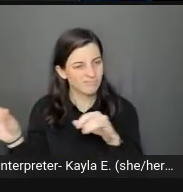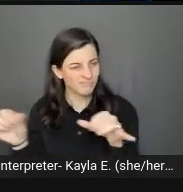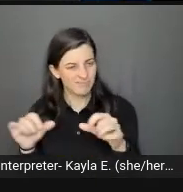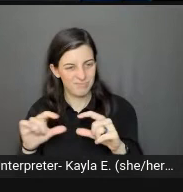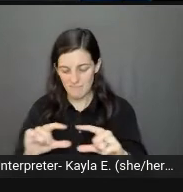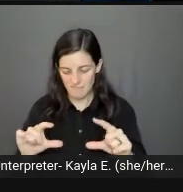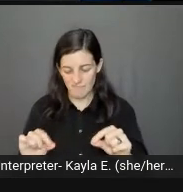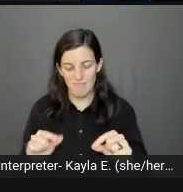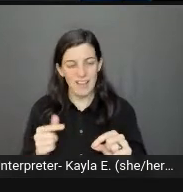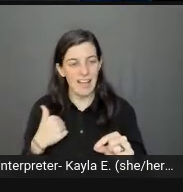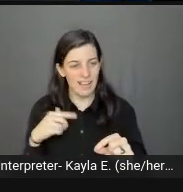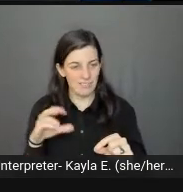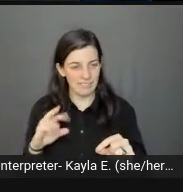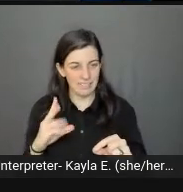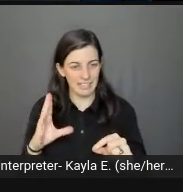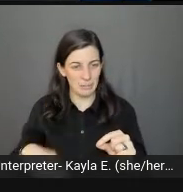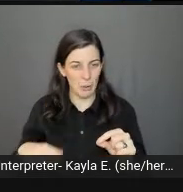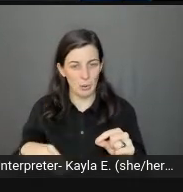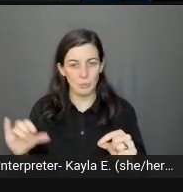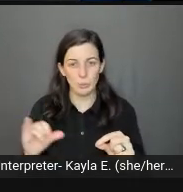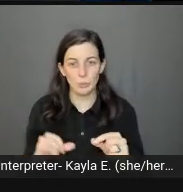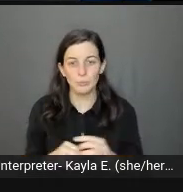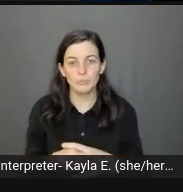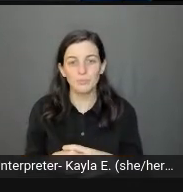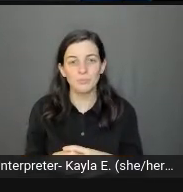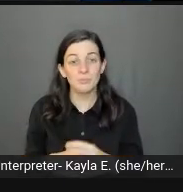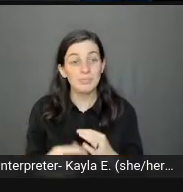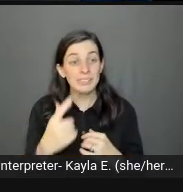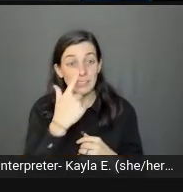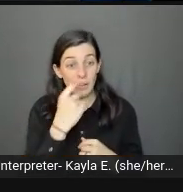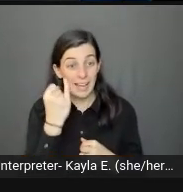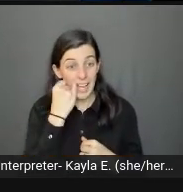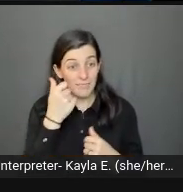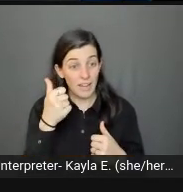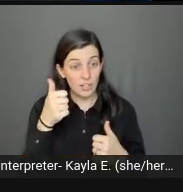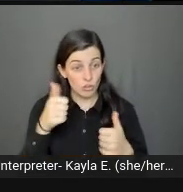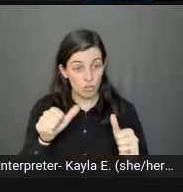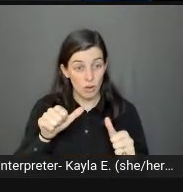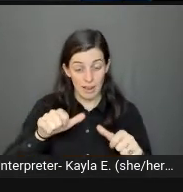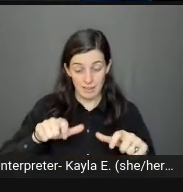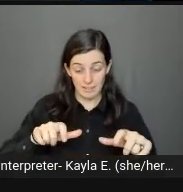Interestingly if I tab to it, these links disappear.